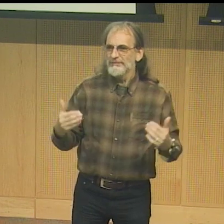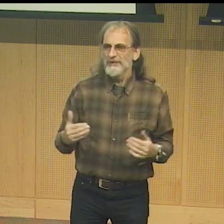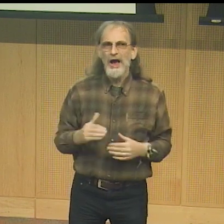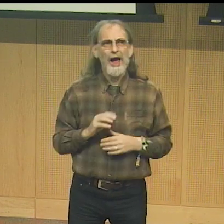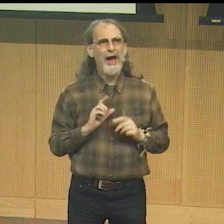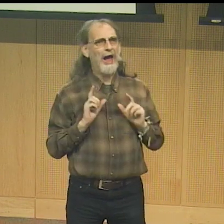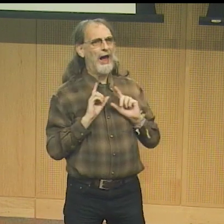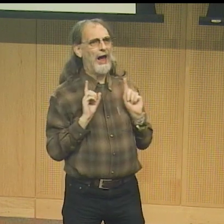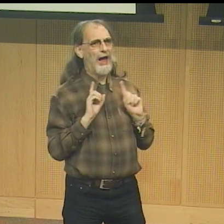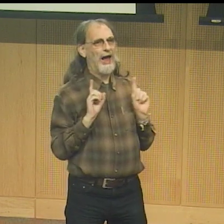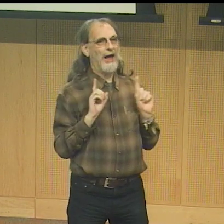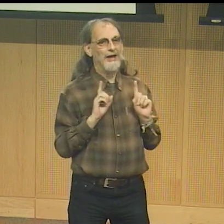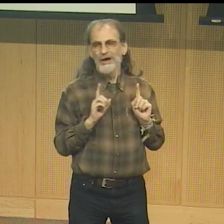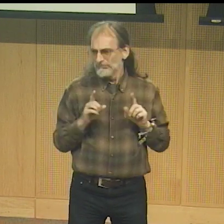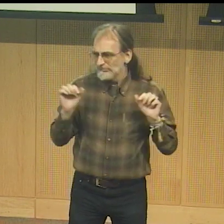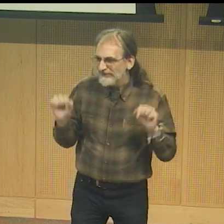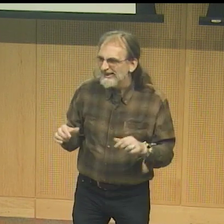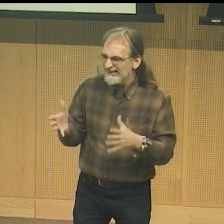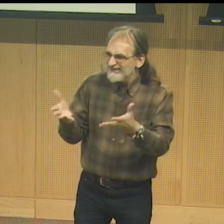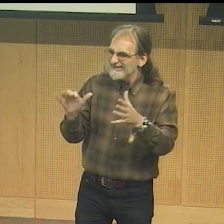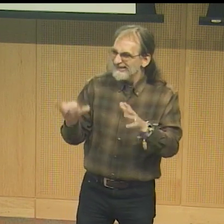need to have specific training for them.